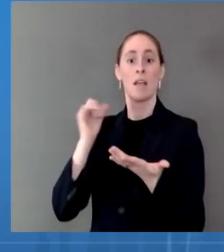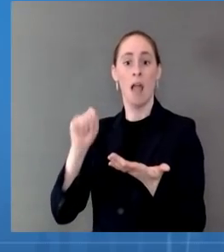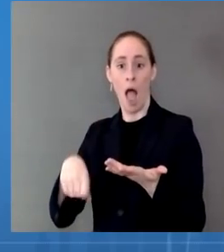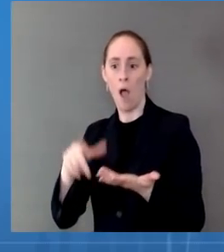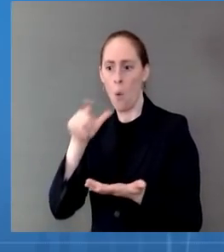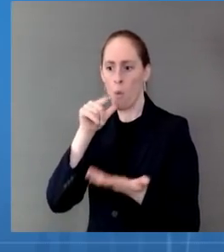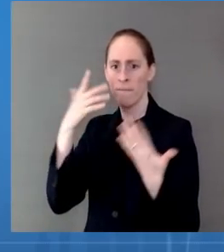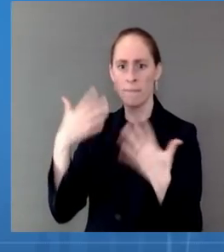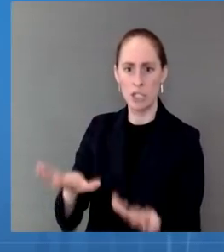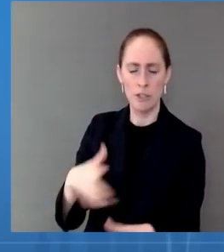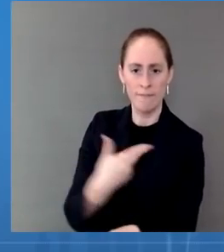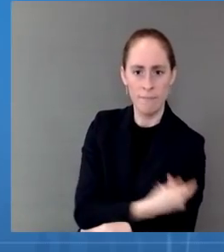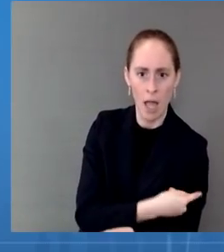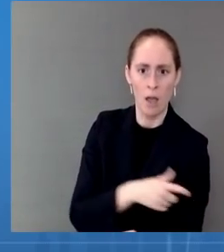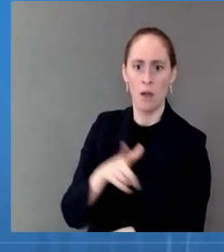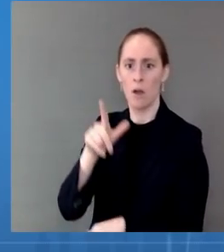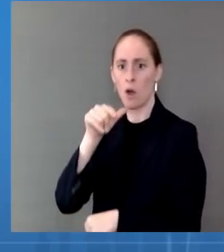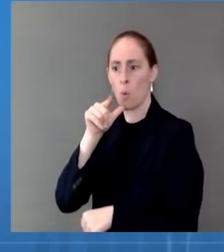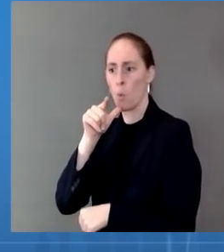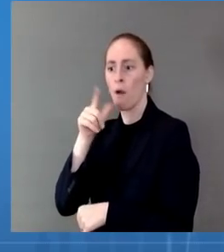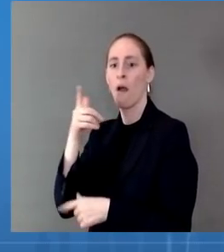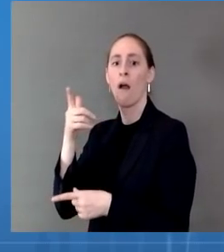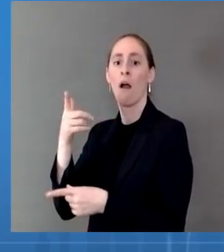Mr. Zients: Next question. Moderator: Jeff Mason at Reuters.